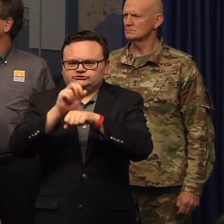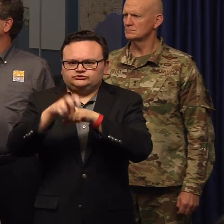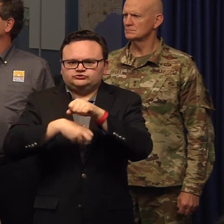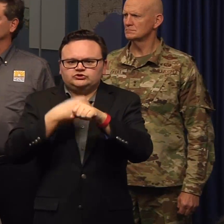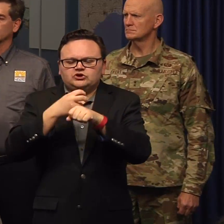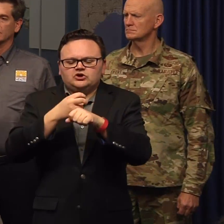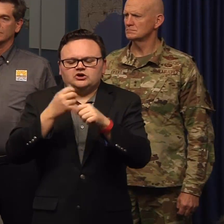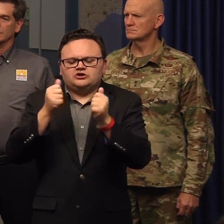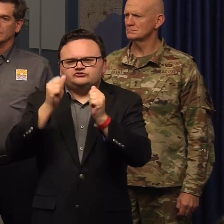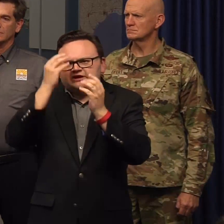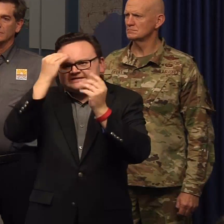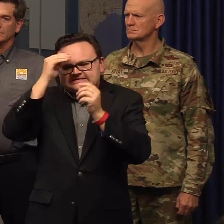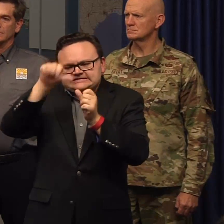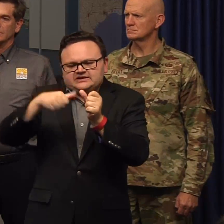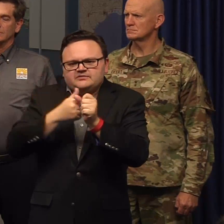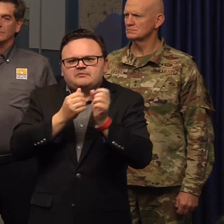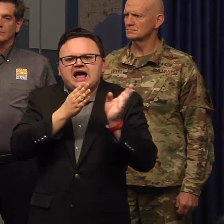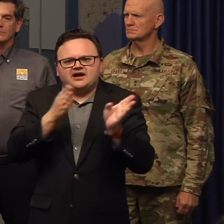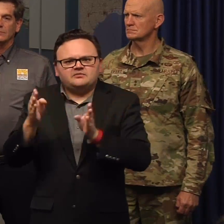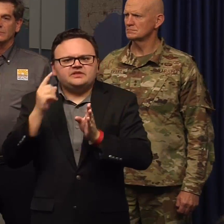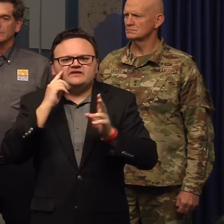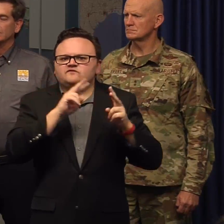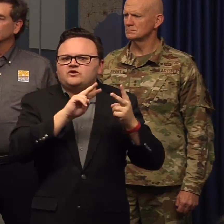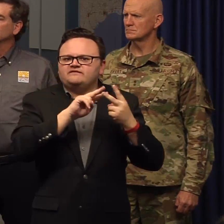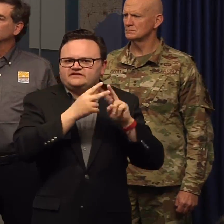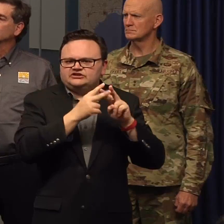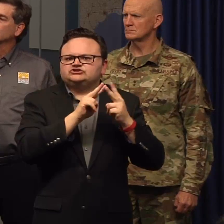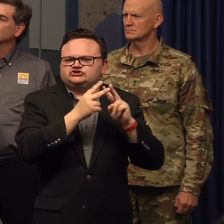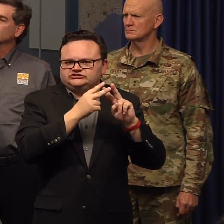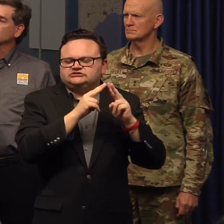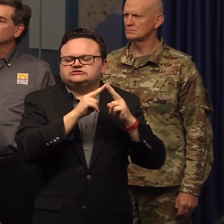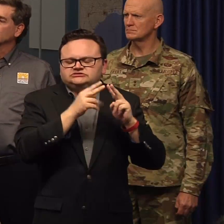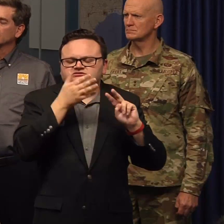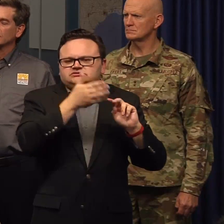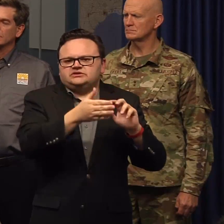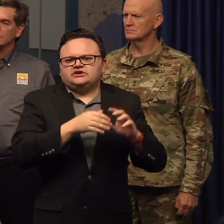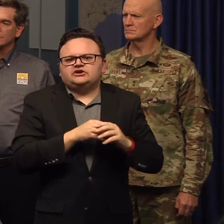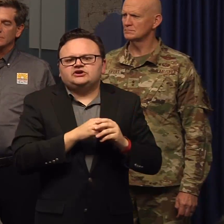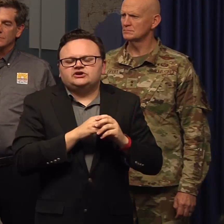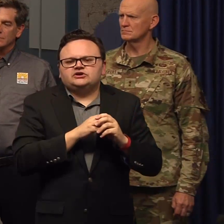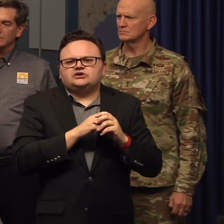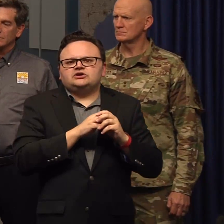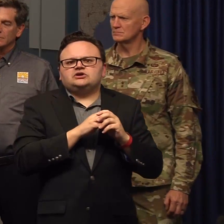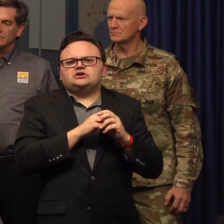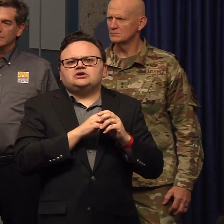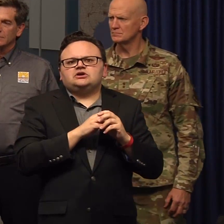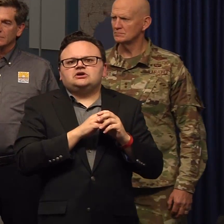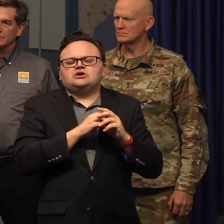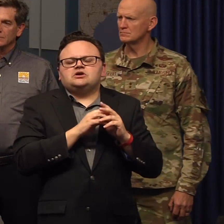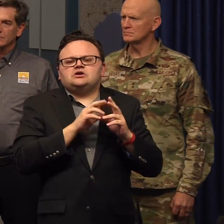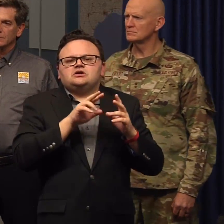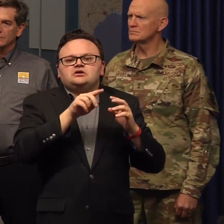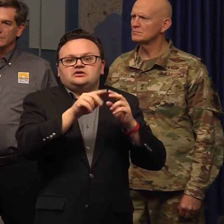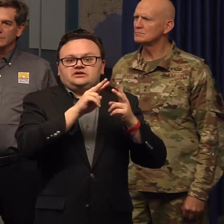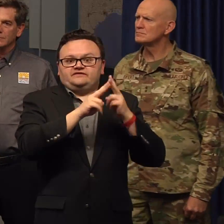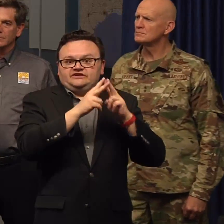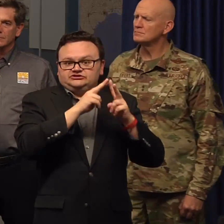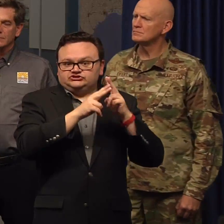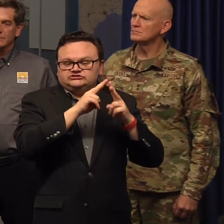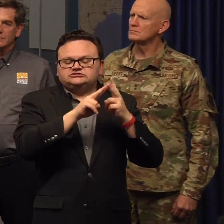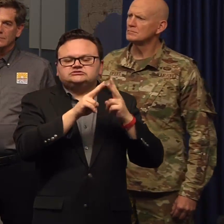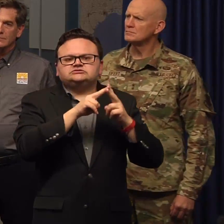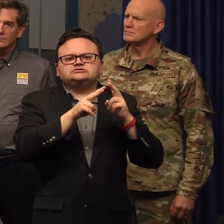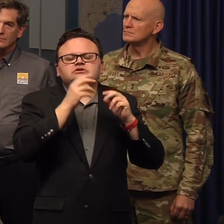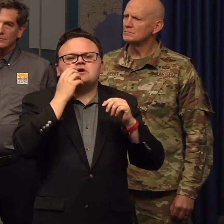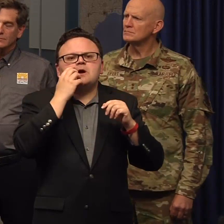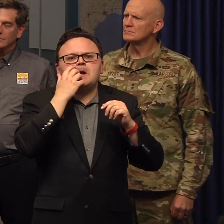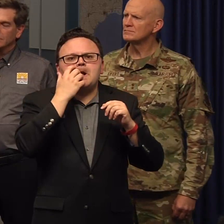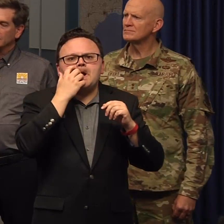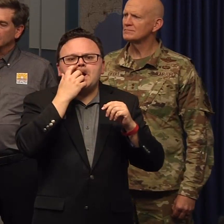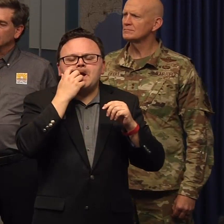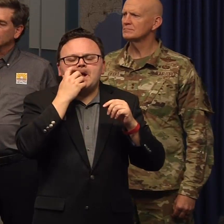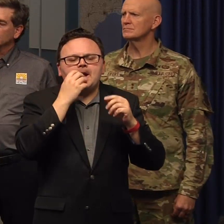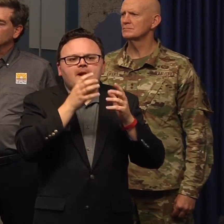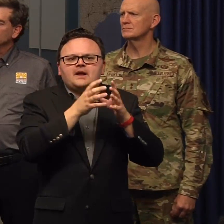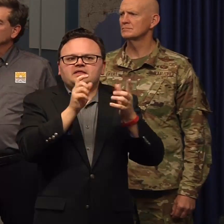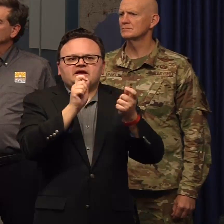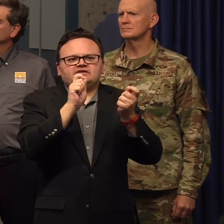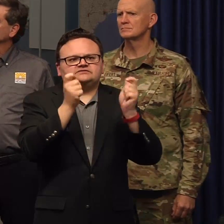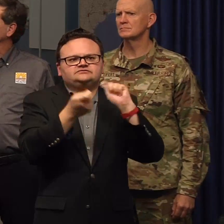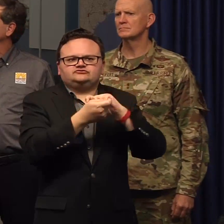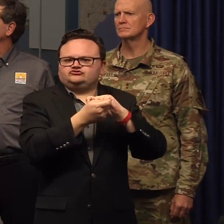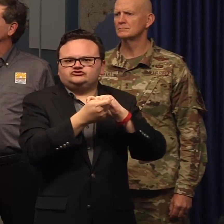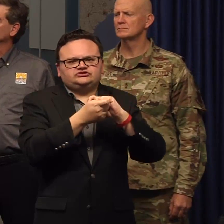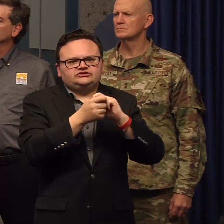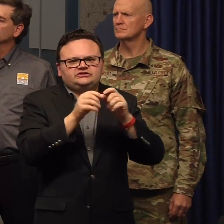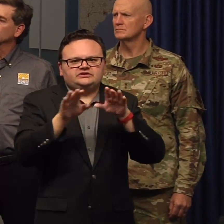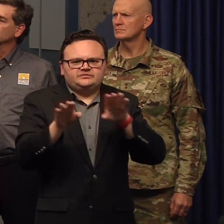THAT'S A CONCERN, JARED IS